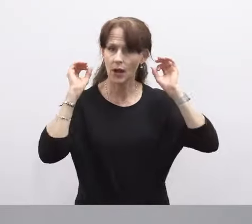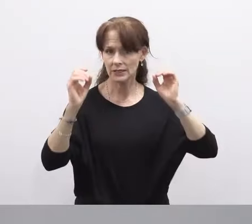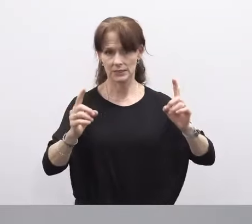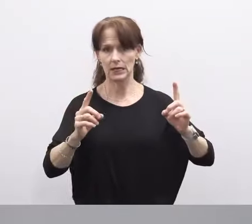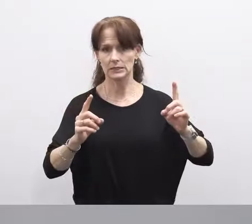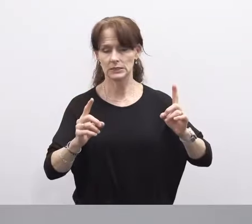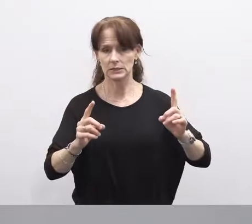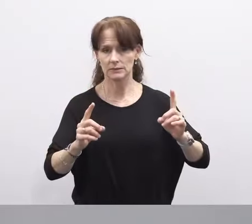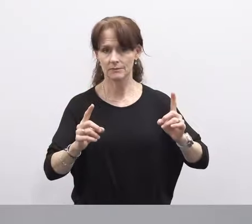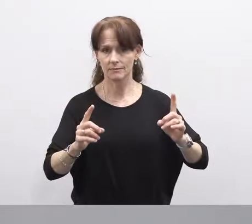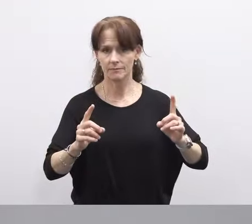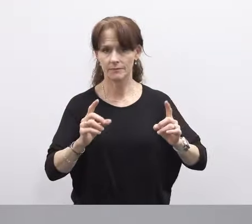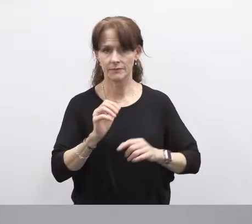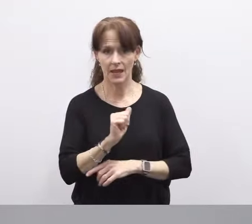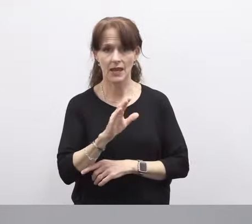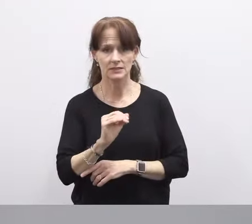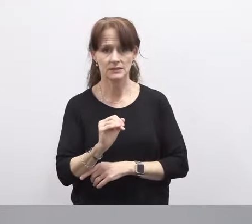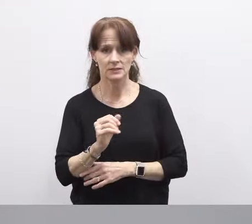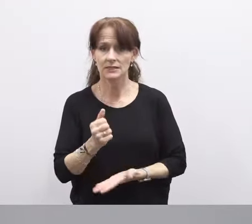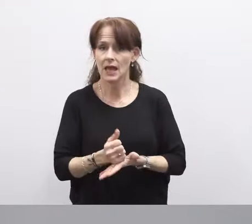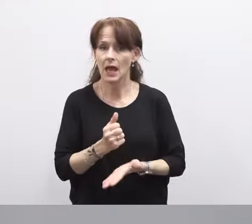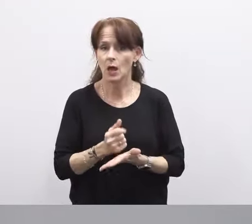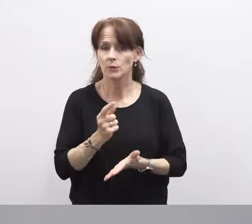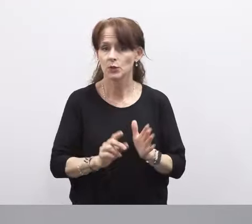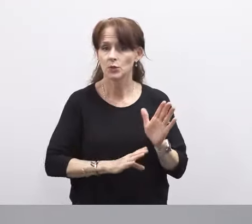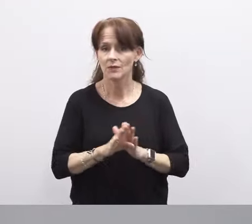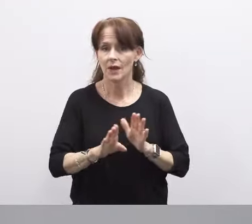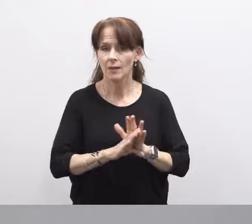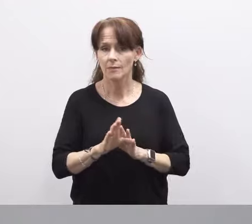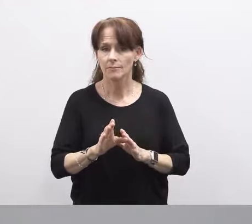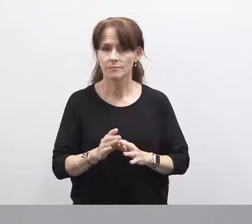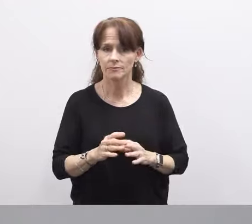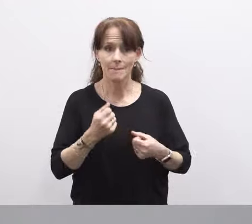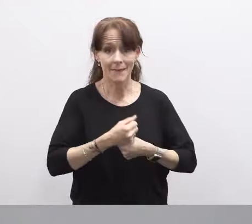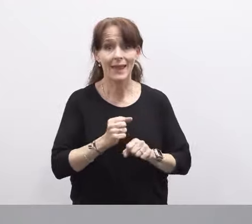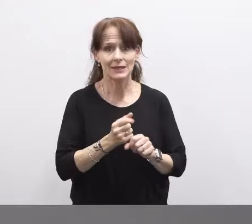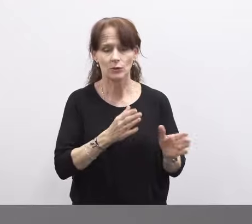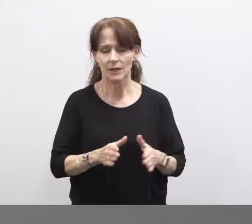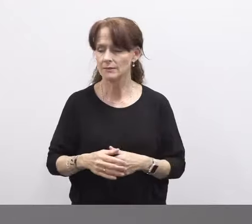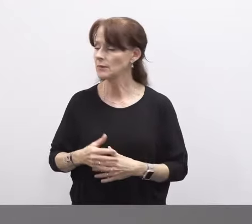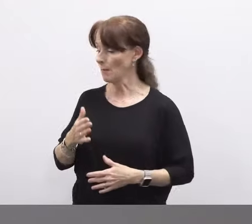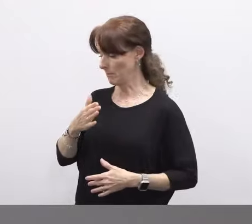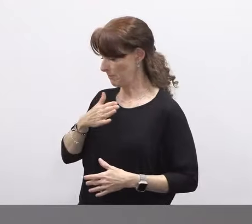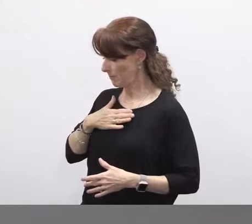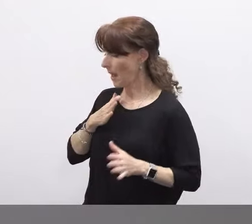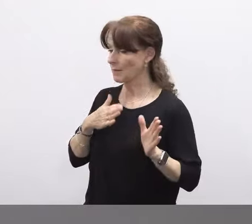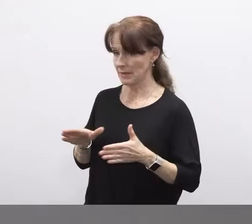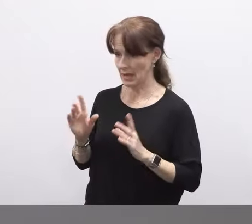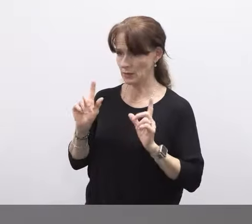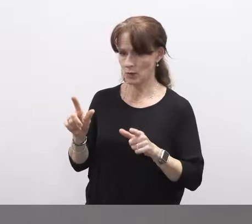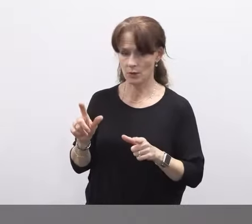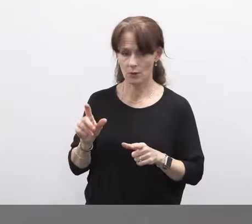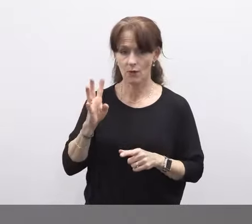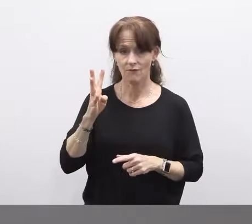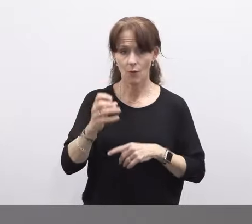and ACE, has helped you develop or make those plans. So my plan is to go to a four year university